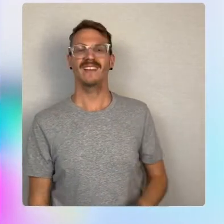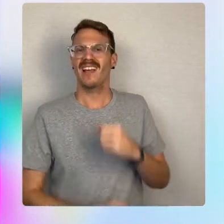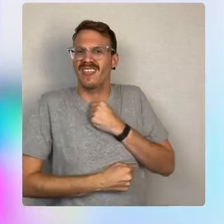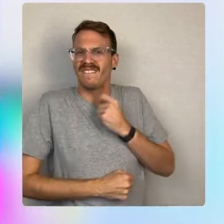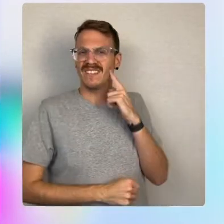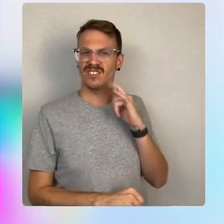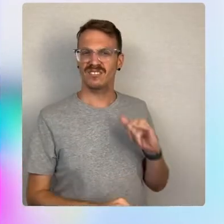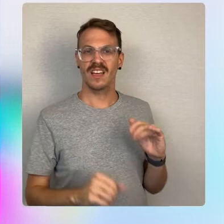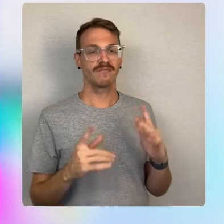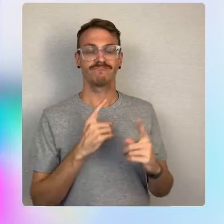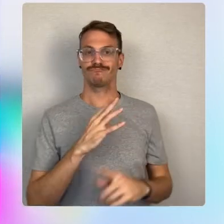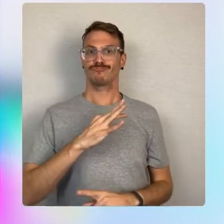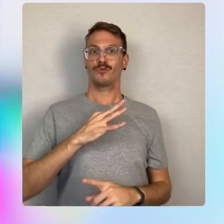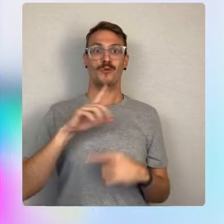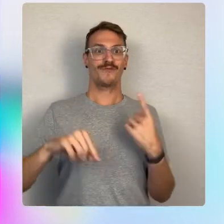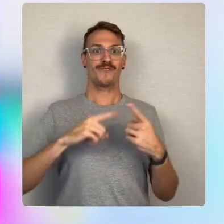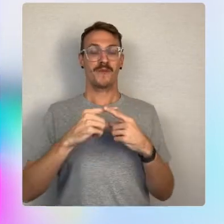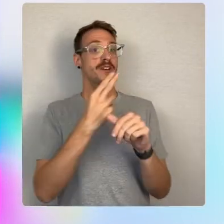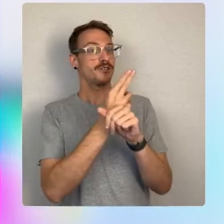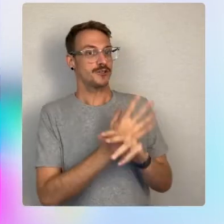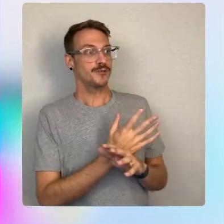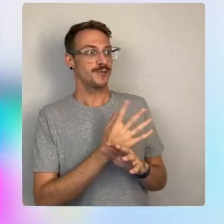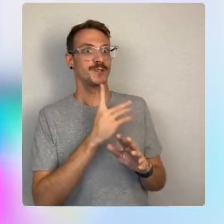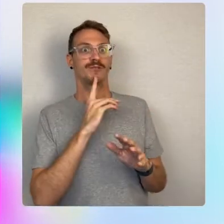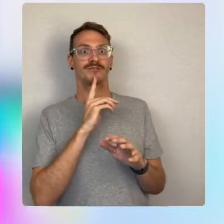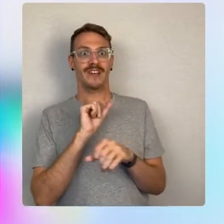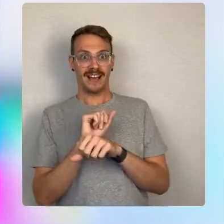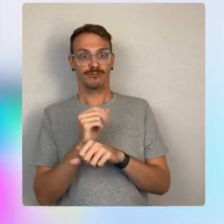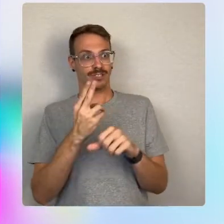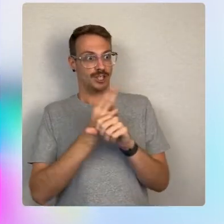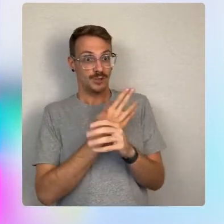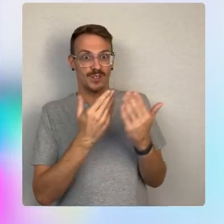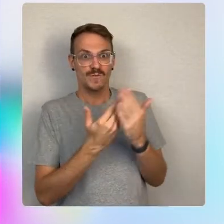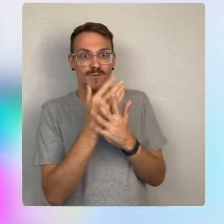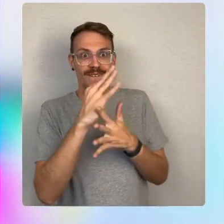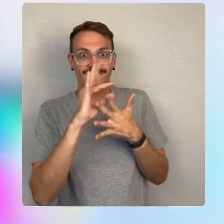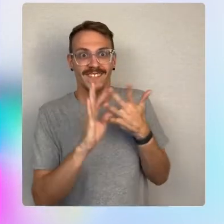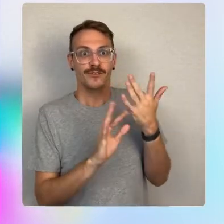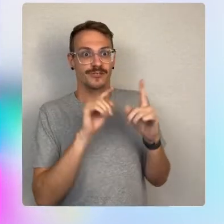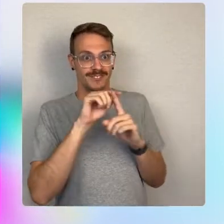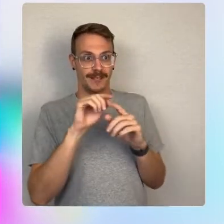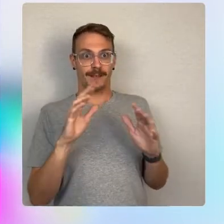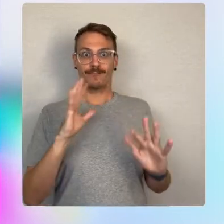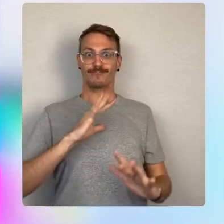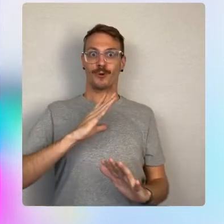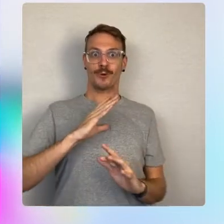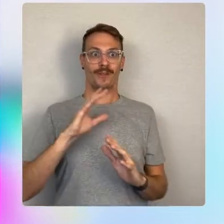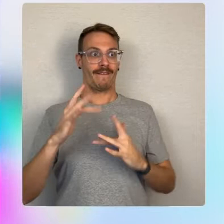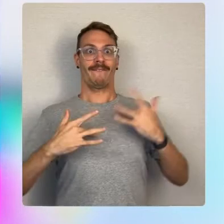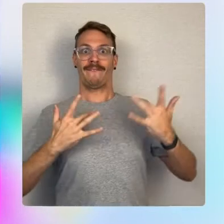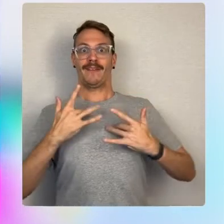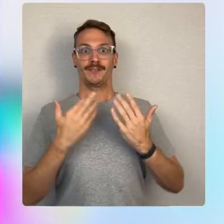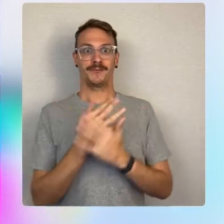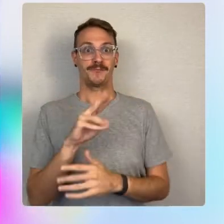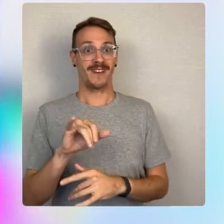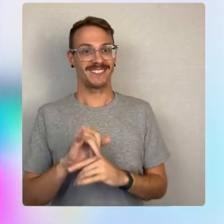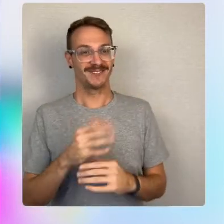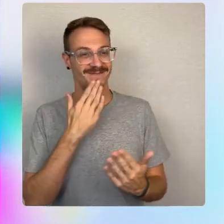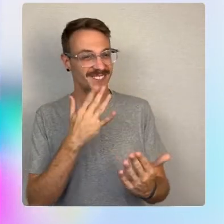it's so cool when users end up utilizing new features in exciting or enthusiastic ways. So thanks for that.